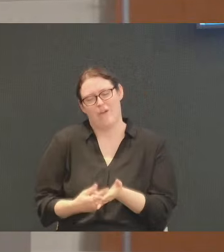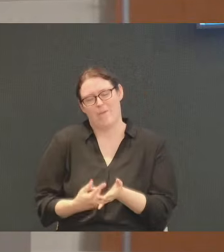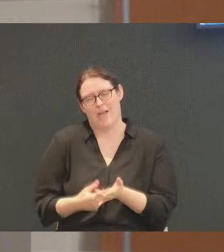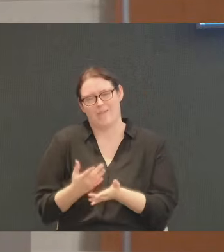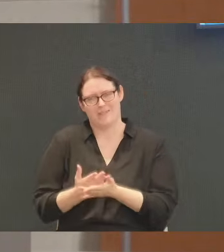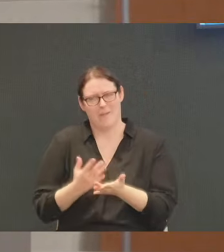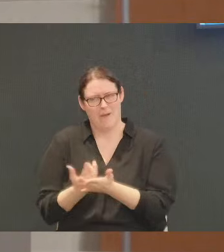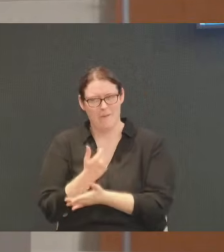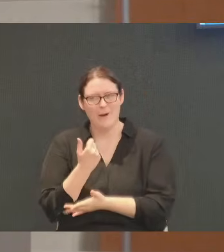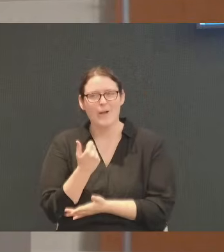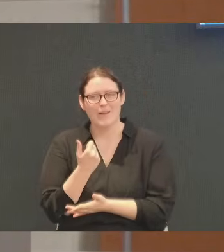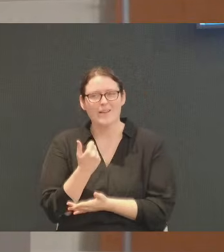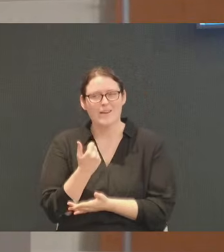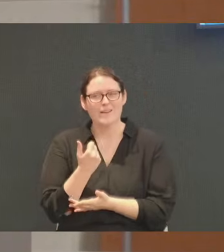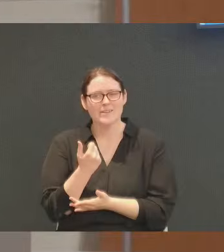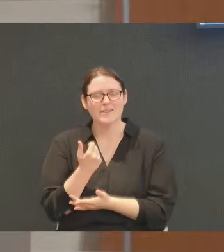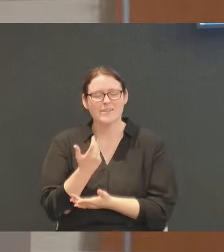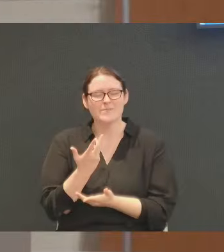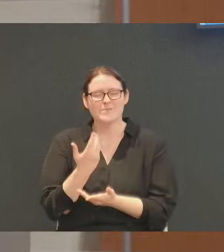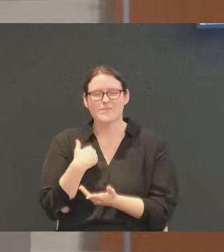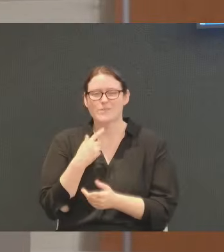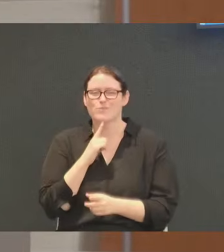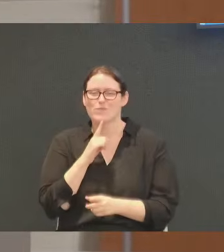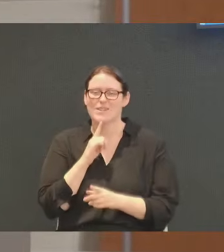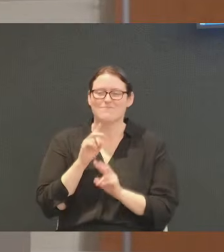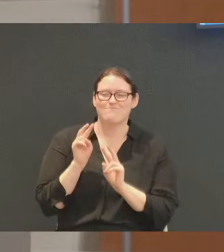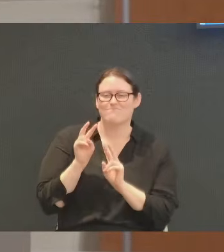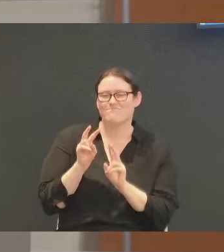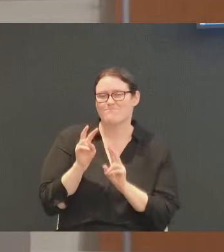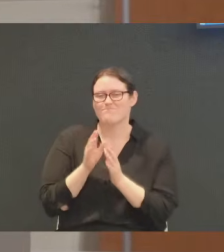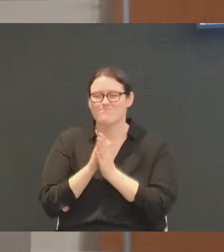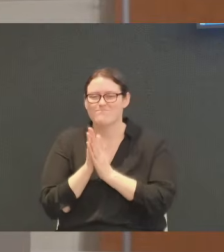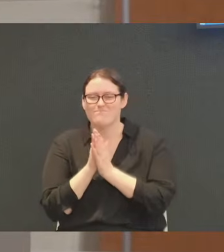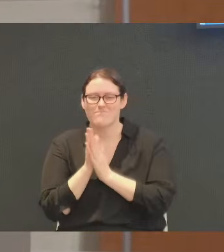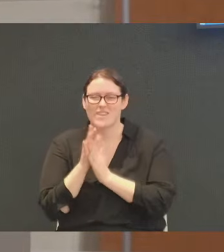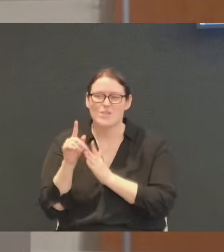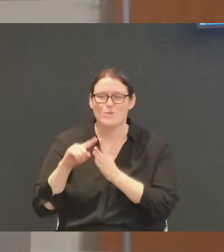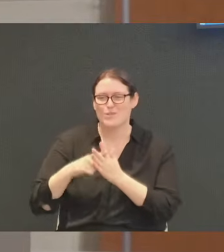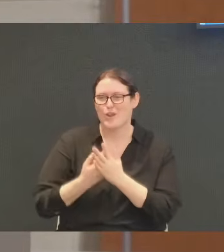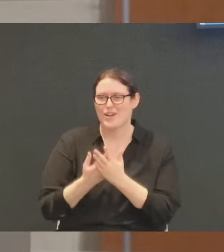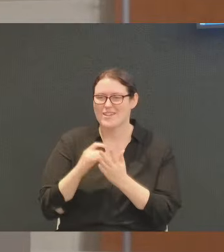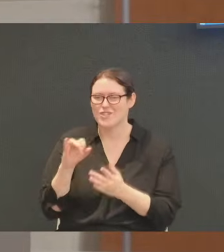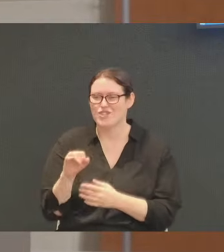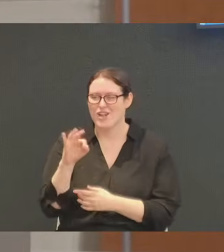opportunities that exist. and I'm really looking forward to you starting here and you know getting